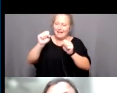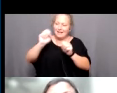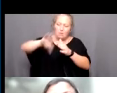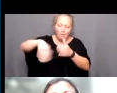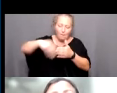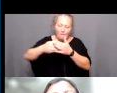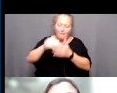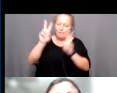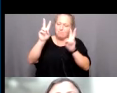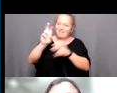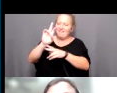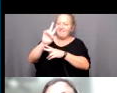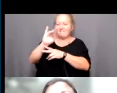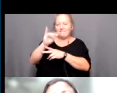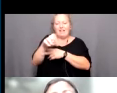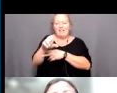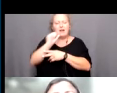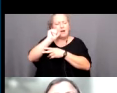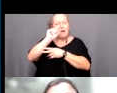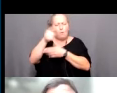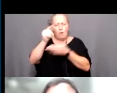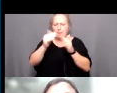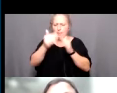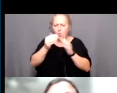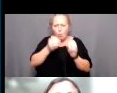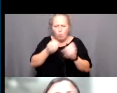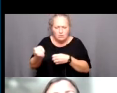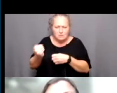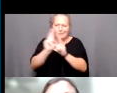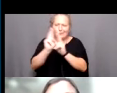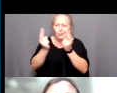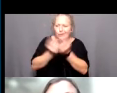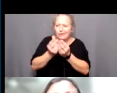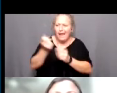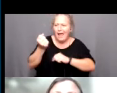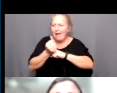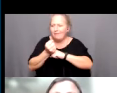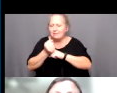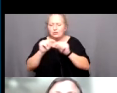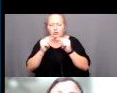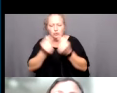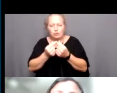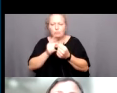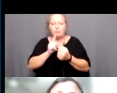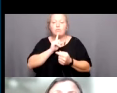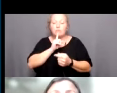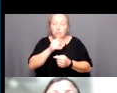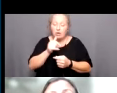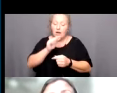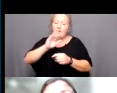It's not just community-based organizations and unions and advocacy groups. it really takes collaboration